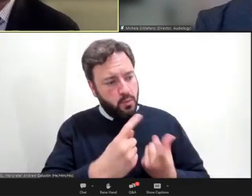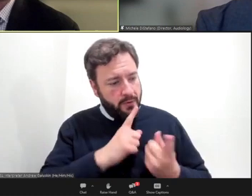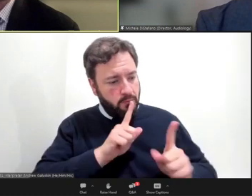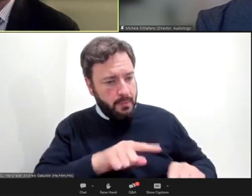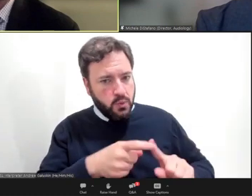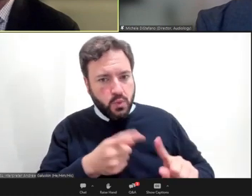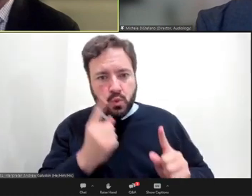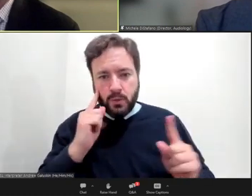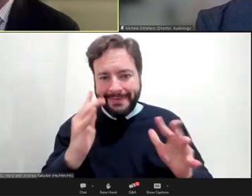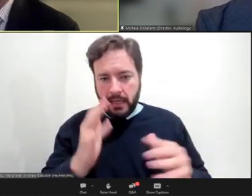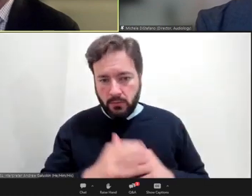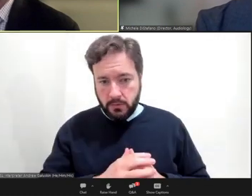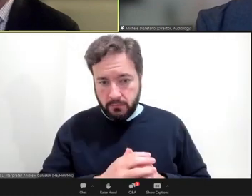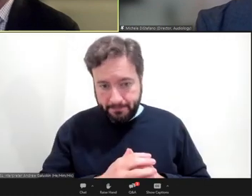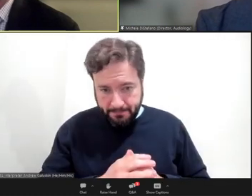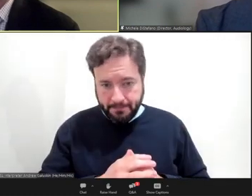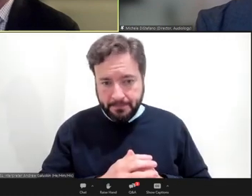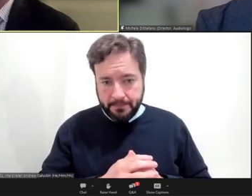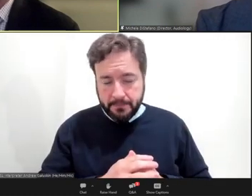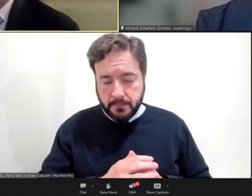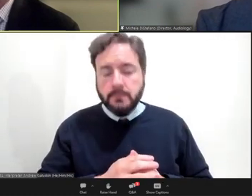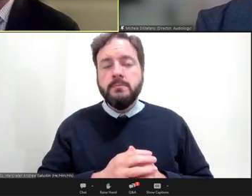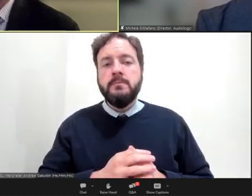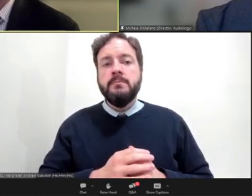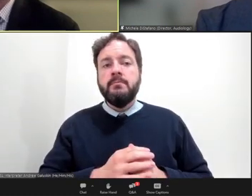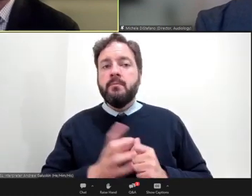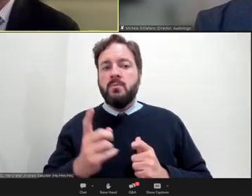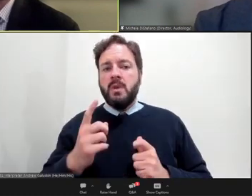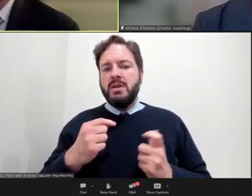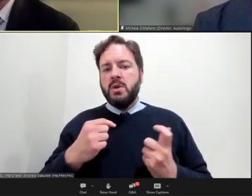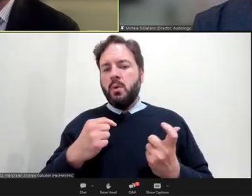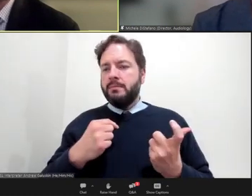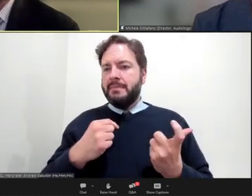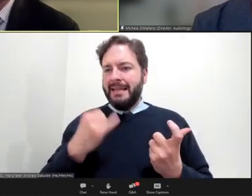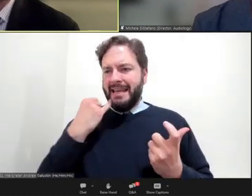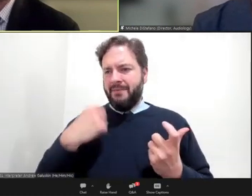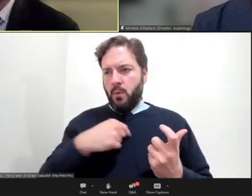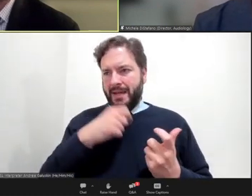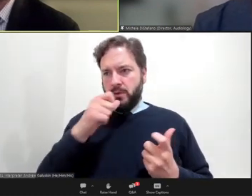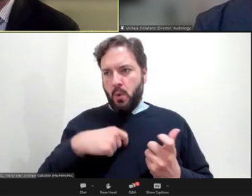So we certainly are discouraged, if we're not seeing a nerve on the imaging. But